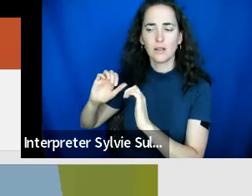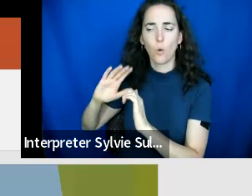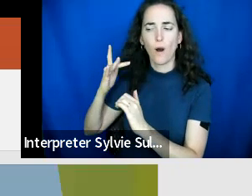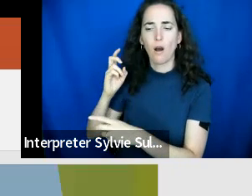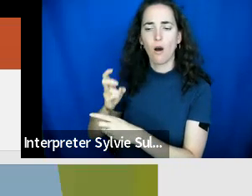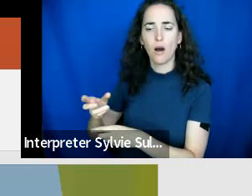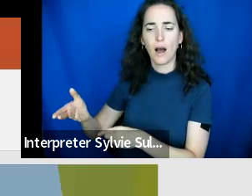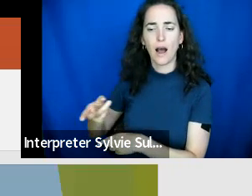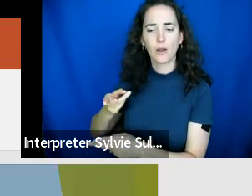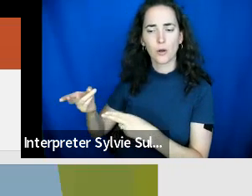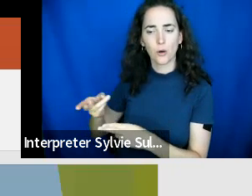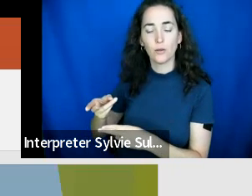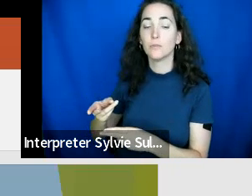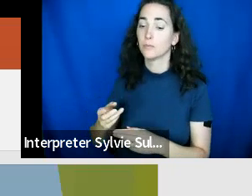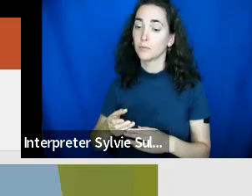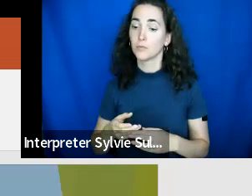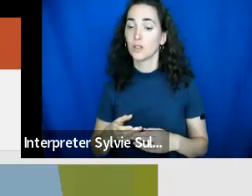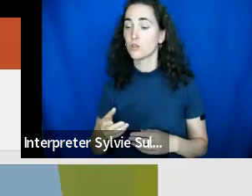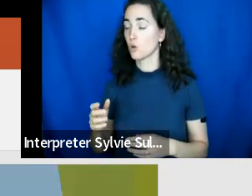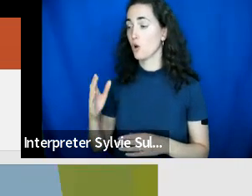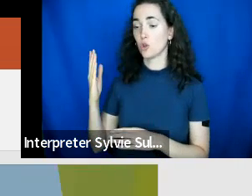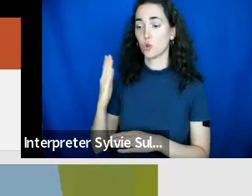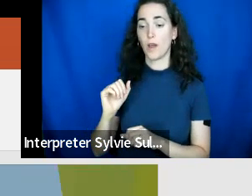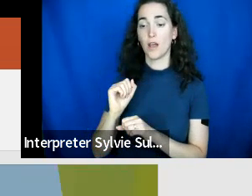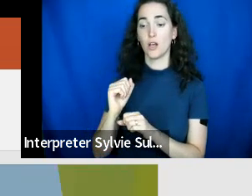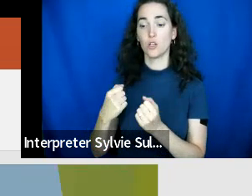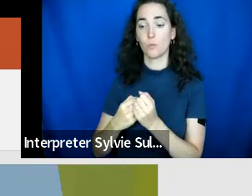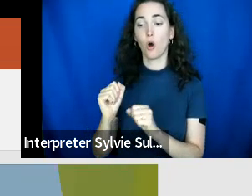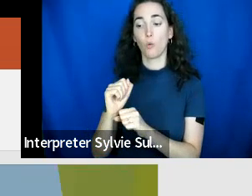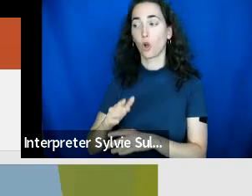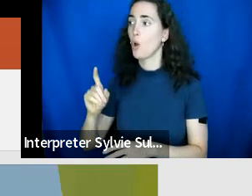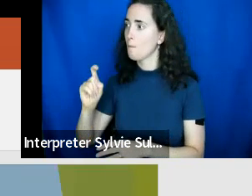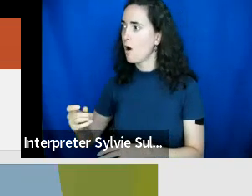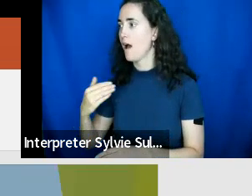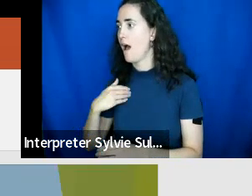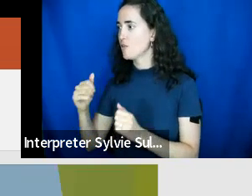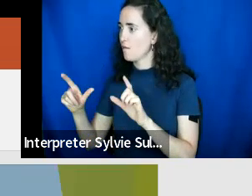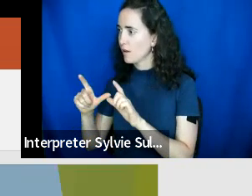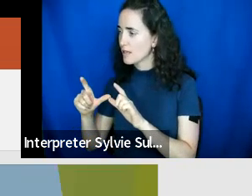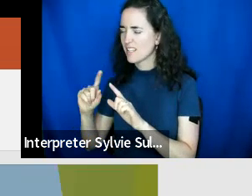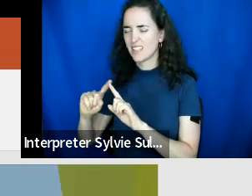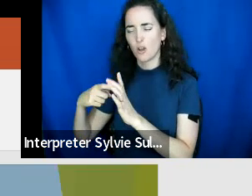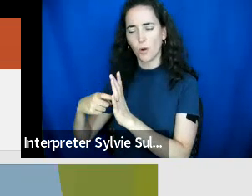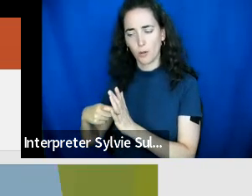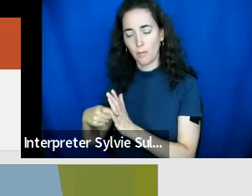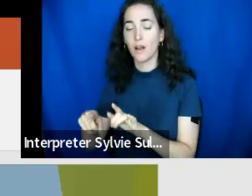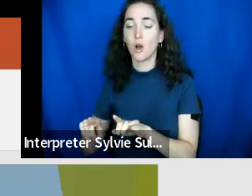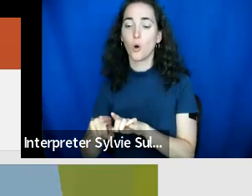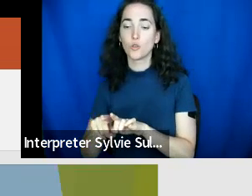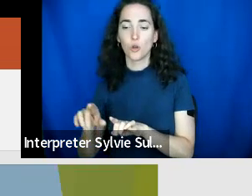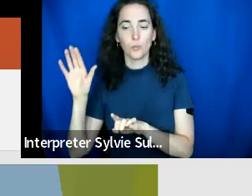At looking at the requirements for a direct support. worker having a driver's license, and for some of the criminal offenses.